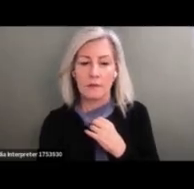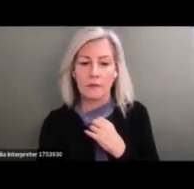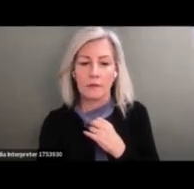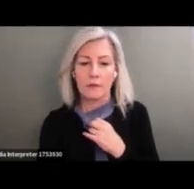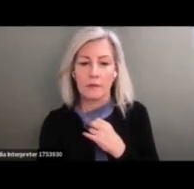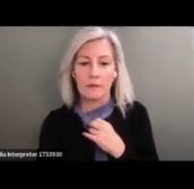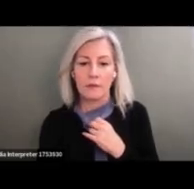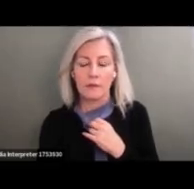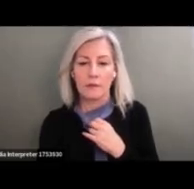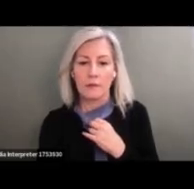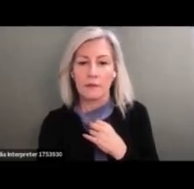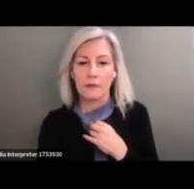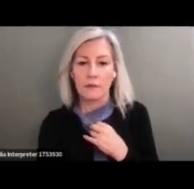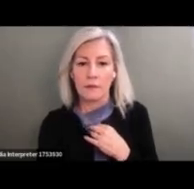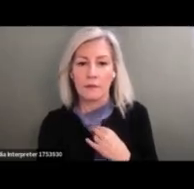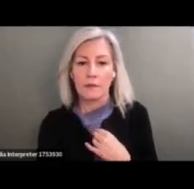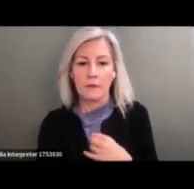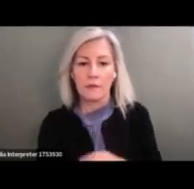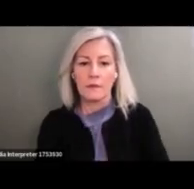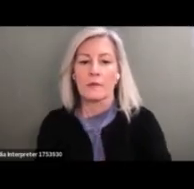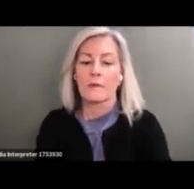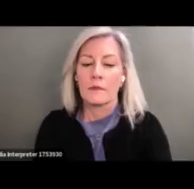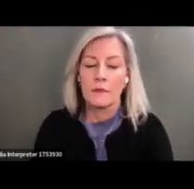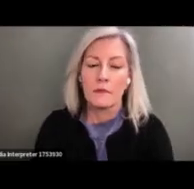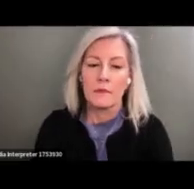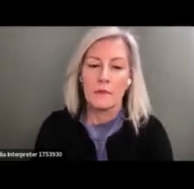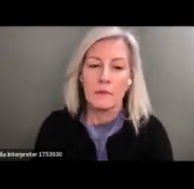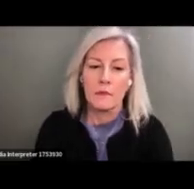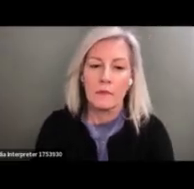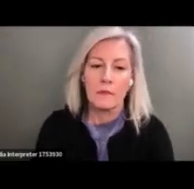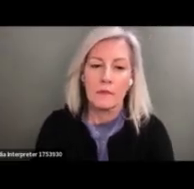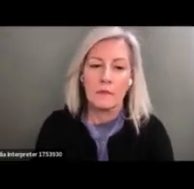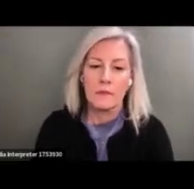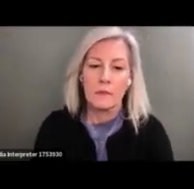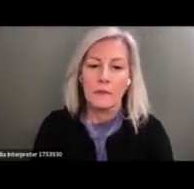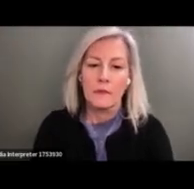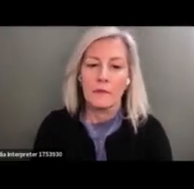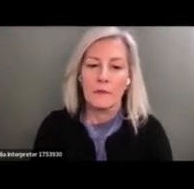Interpreters, are we set?